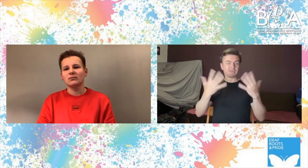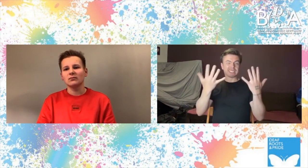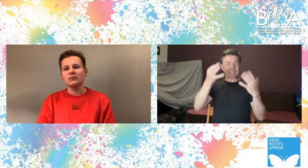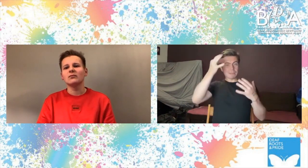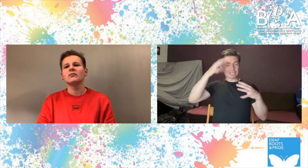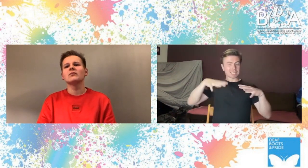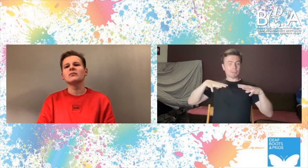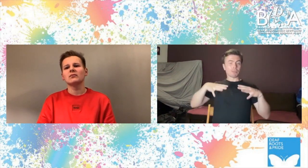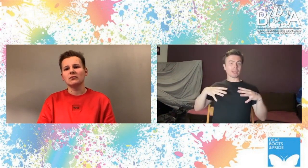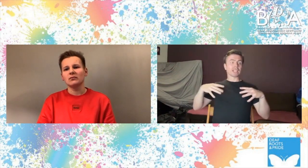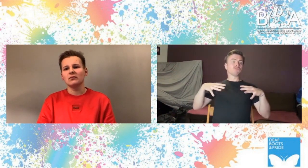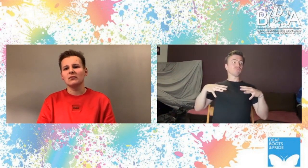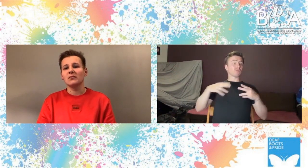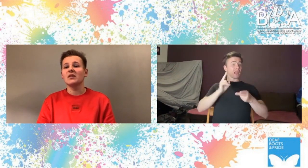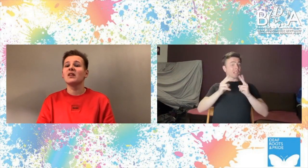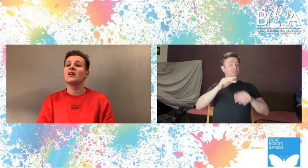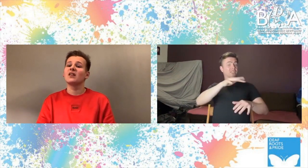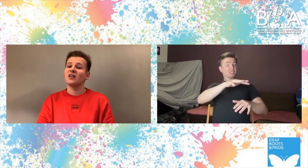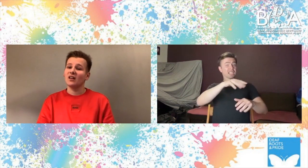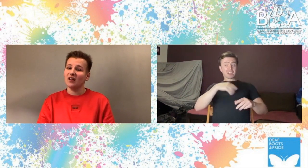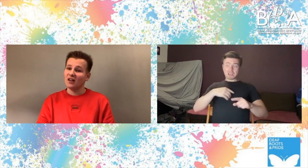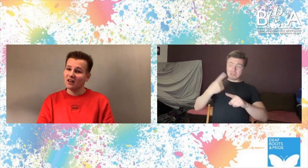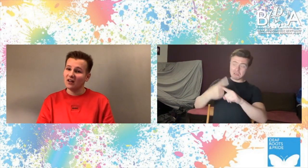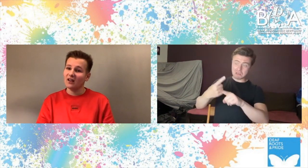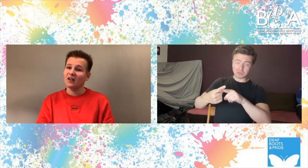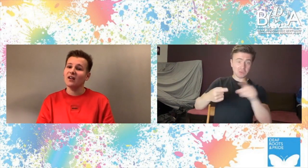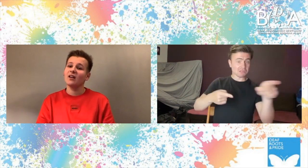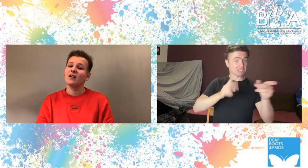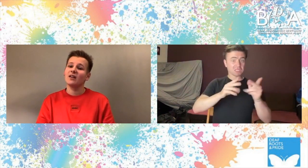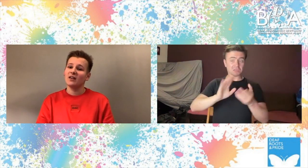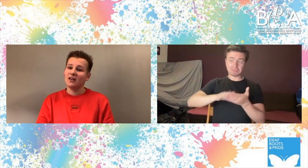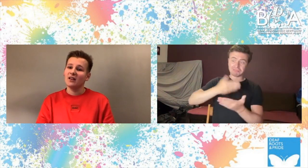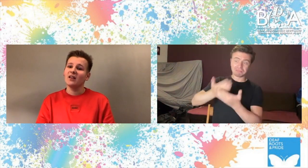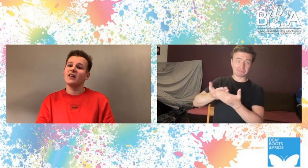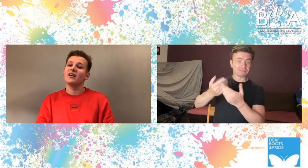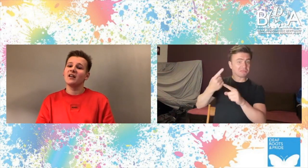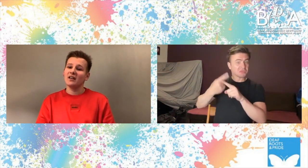If we had a 10-minute break or whatever the interpreter would stay